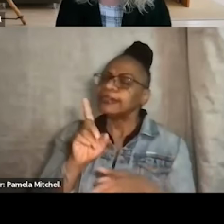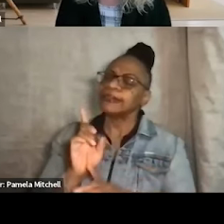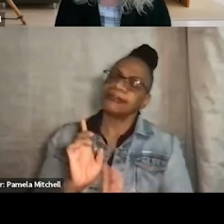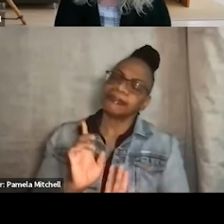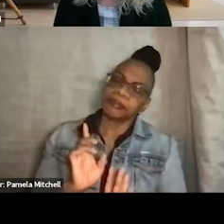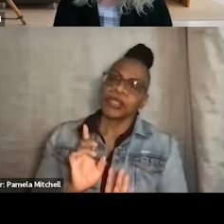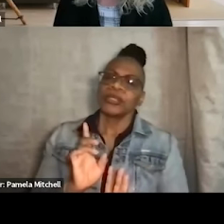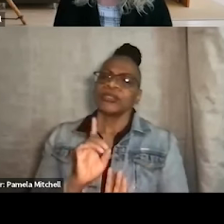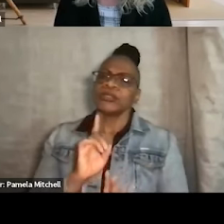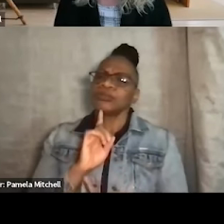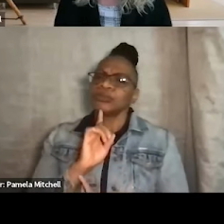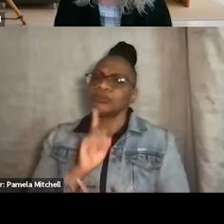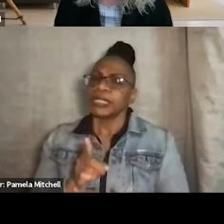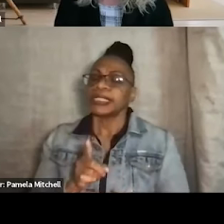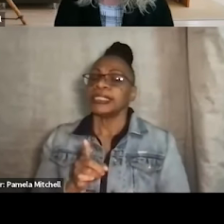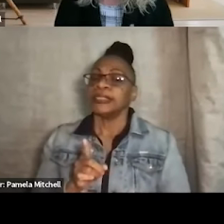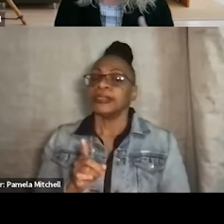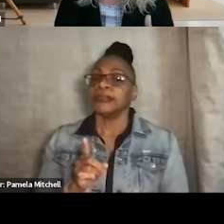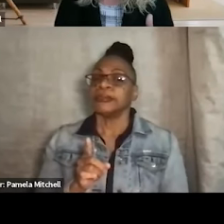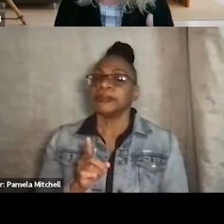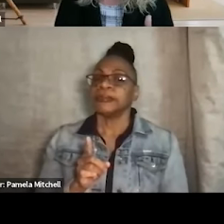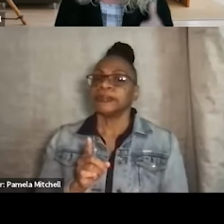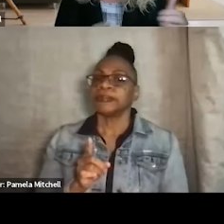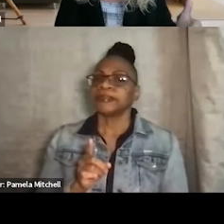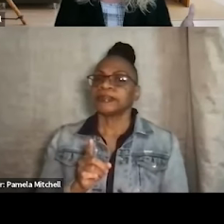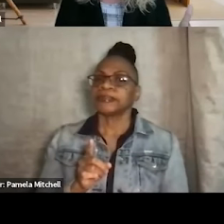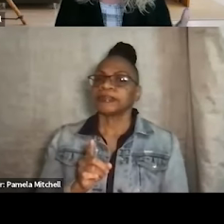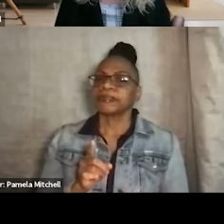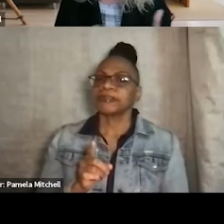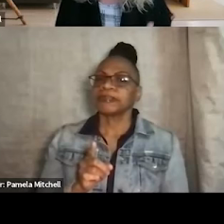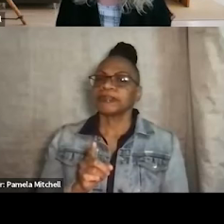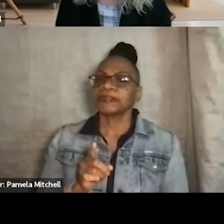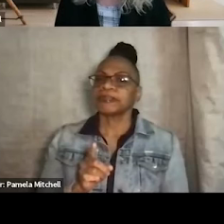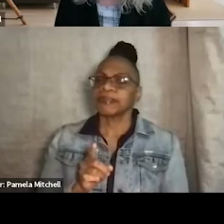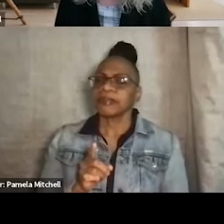necessarily hemmed in by what the LOCUS says.